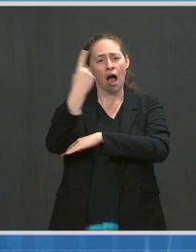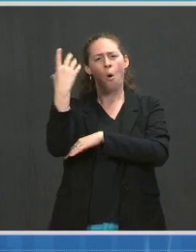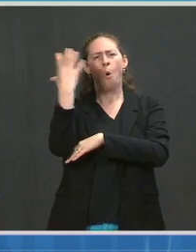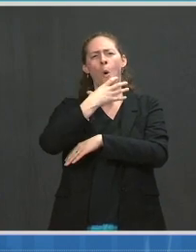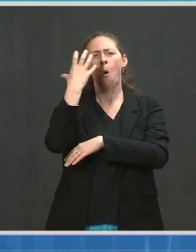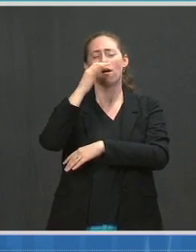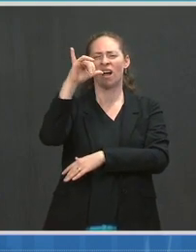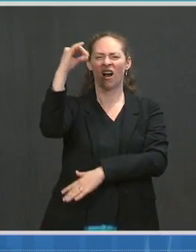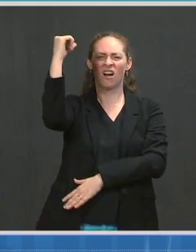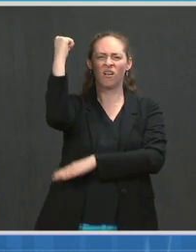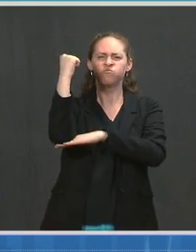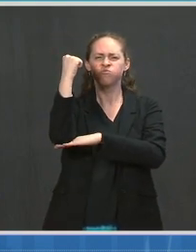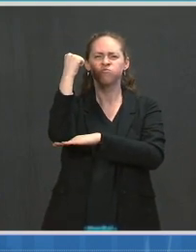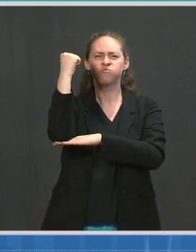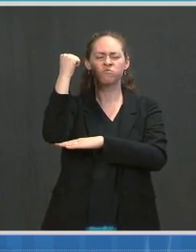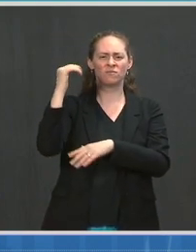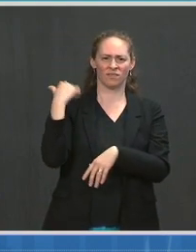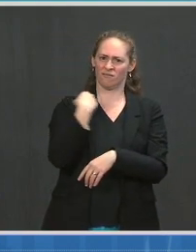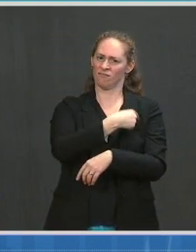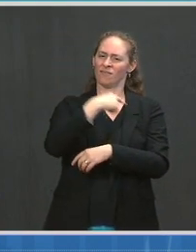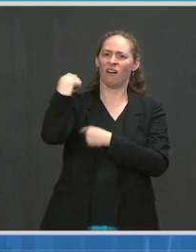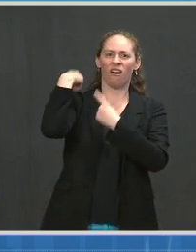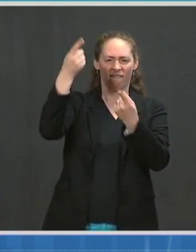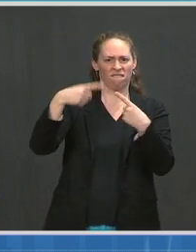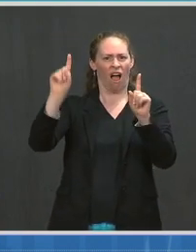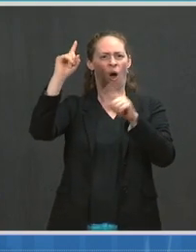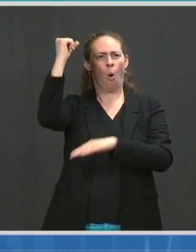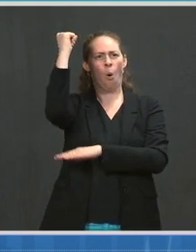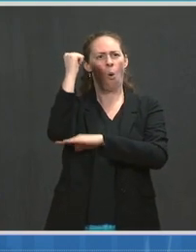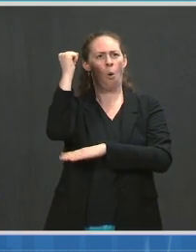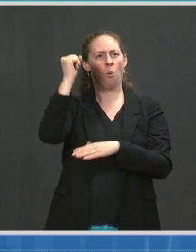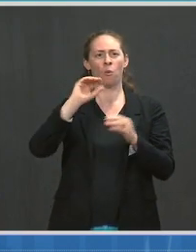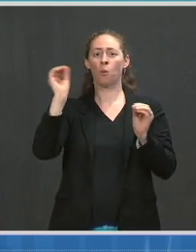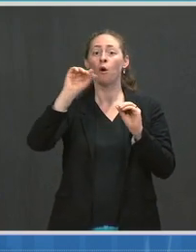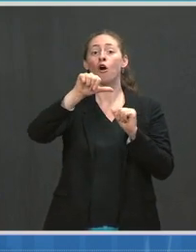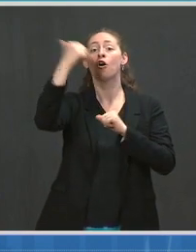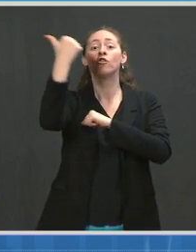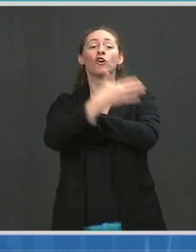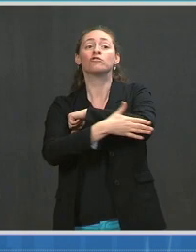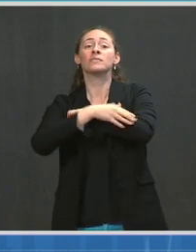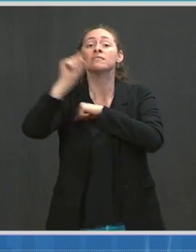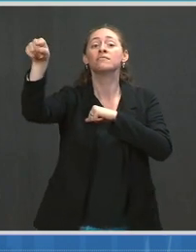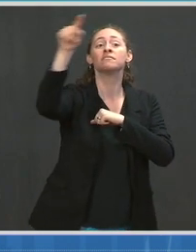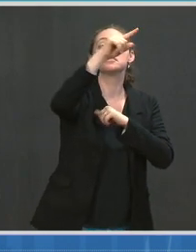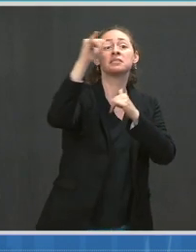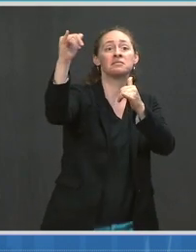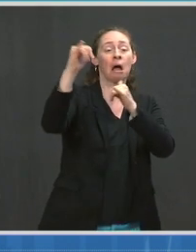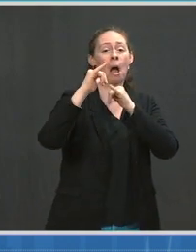No country has ever vaccinated this many people this fast. And this effort will coincide with us